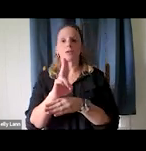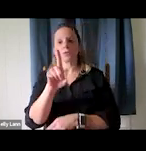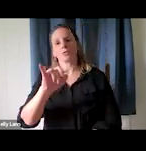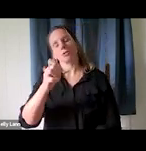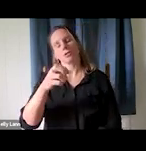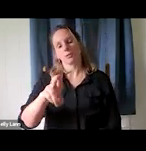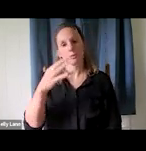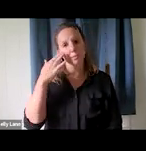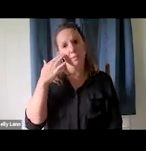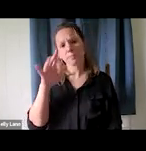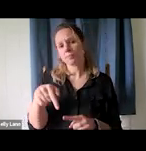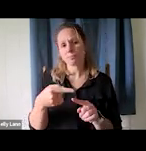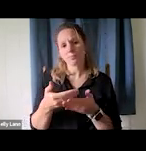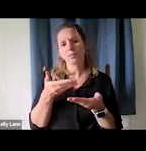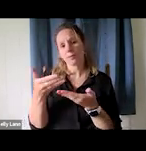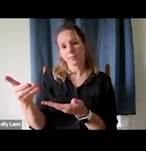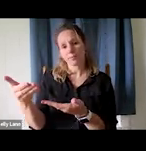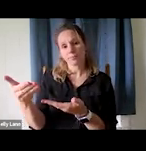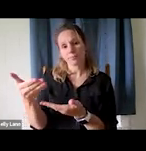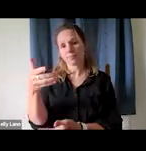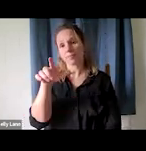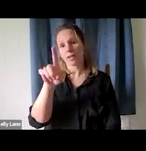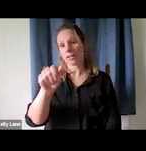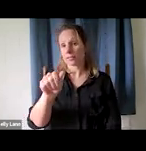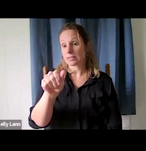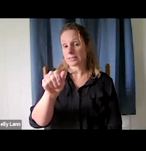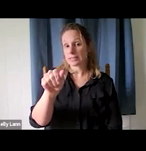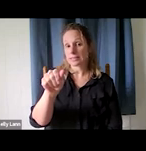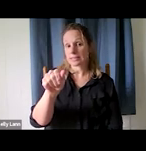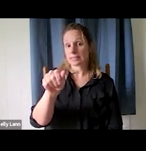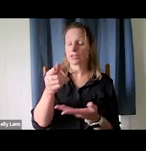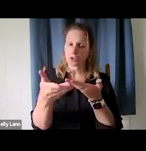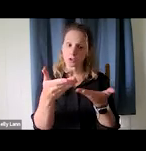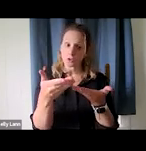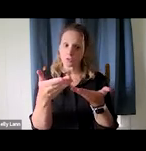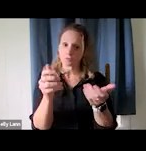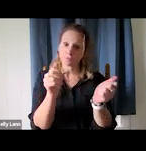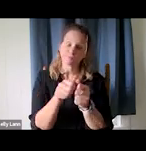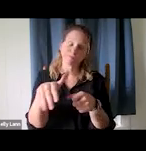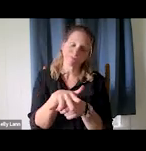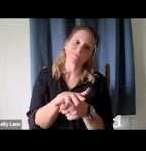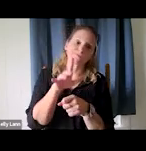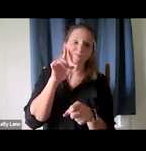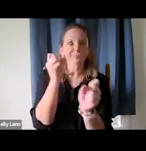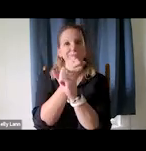As you know, providing the Disability Determination Services with a complete picture of a person